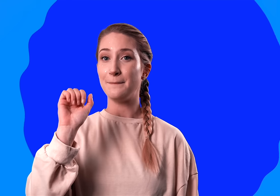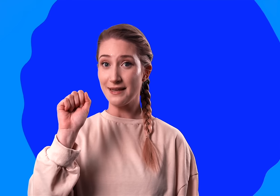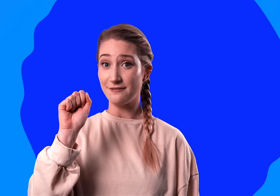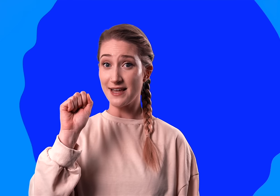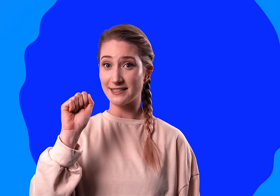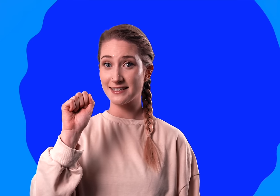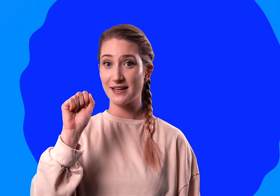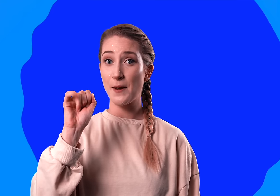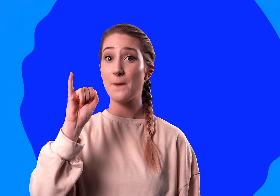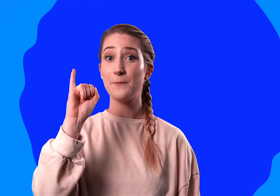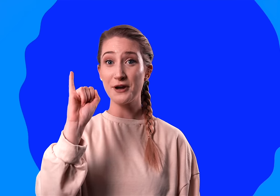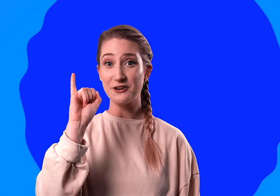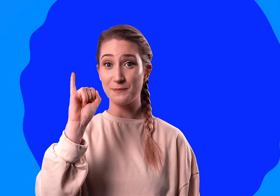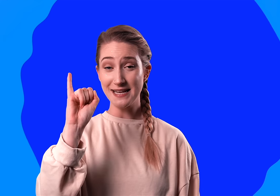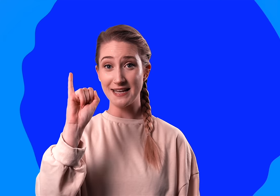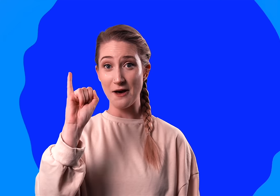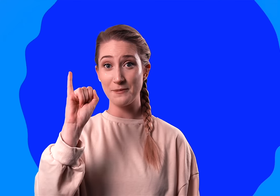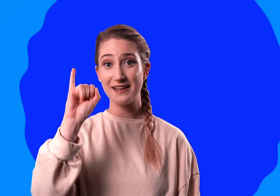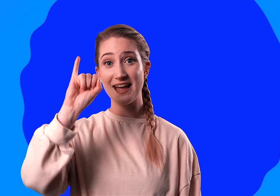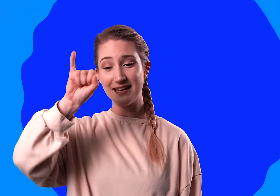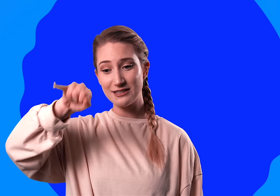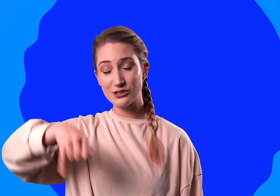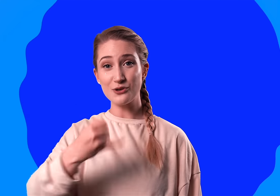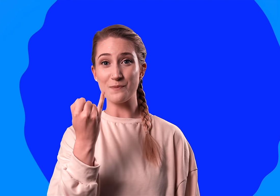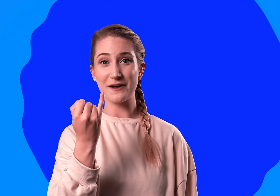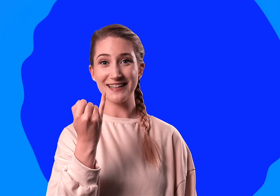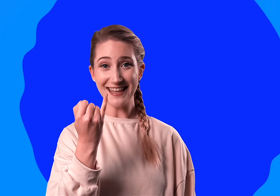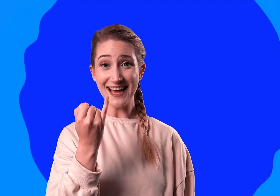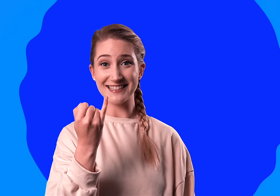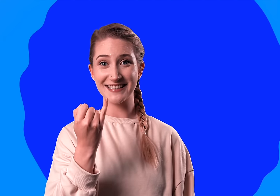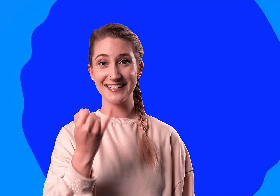Make a fist. Point your pinky up. And then scoop.